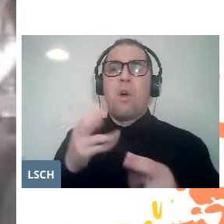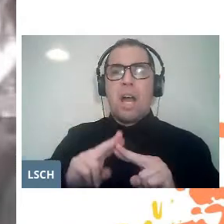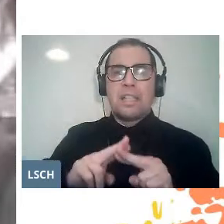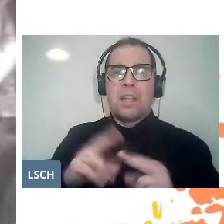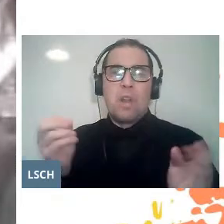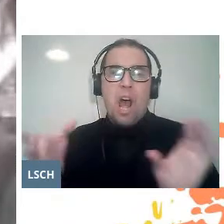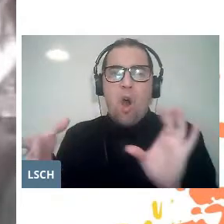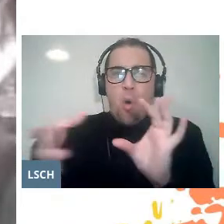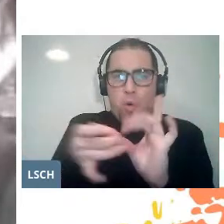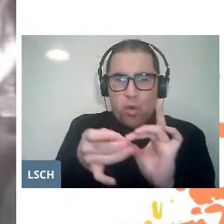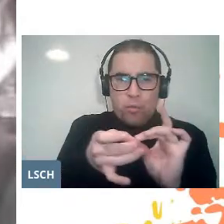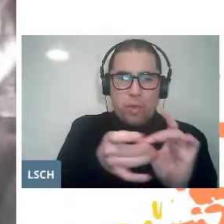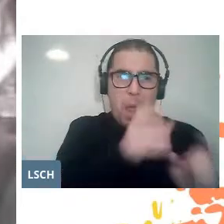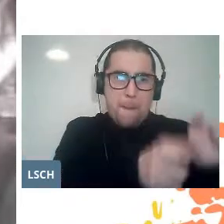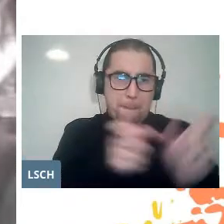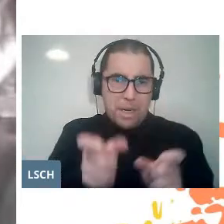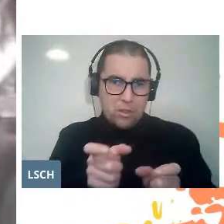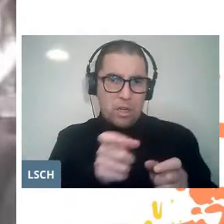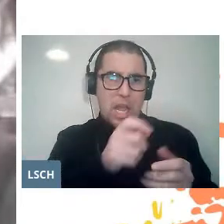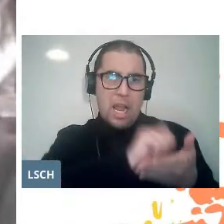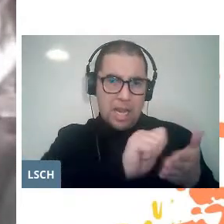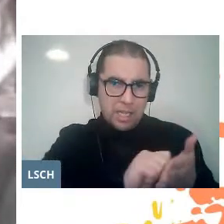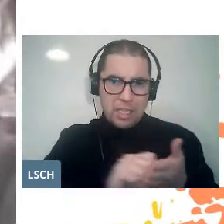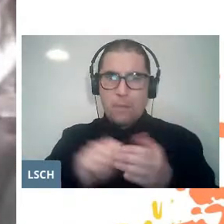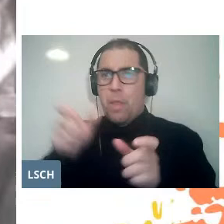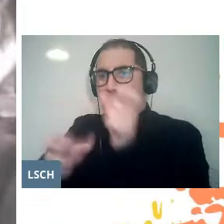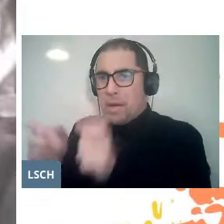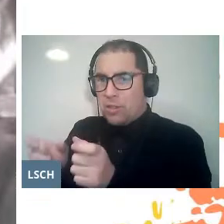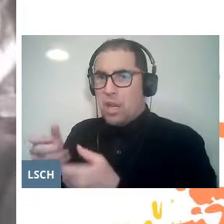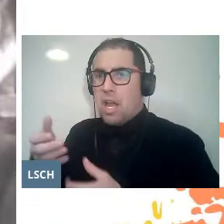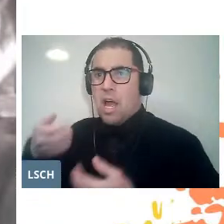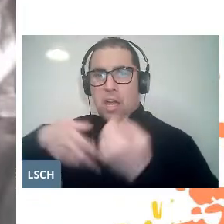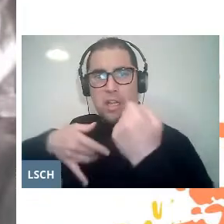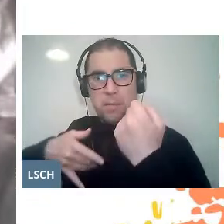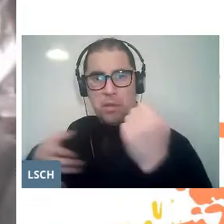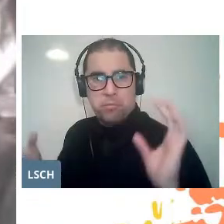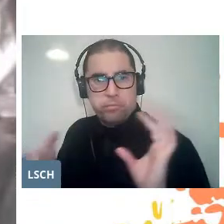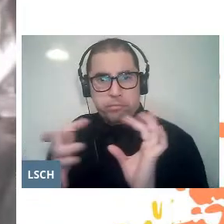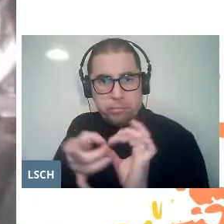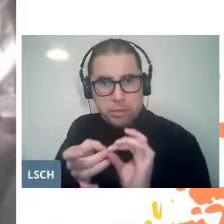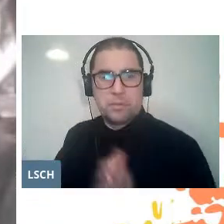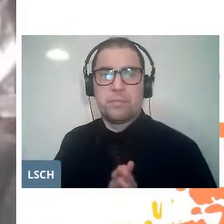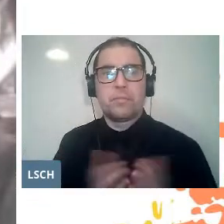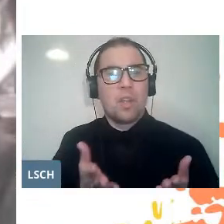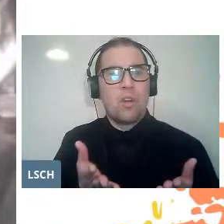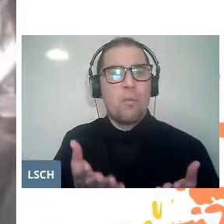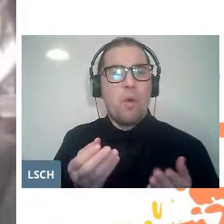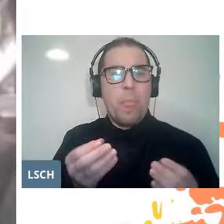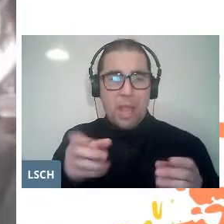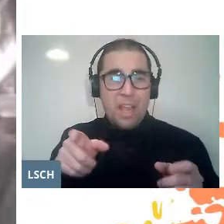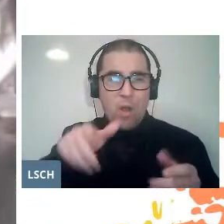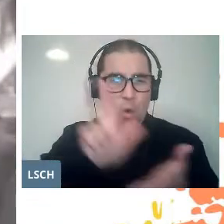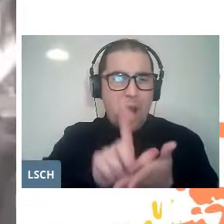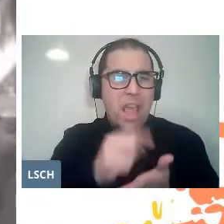between composers and performers, an issue very relevant as we enter a field of experimentation and the exchange